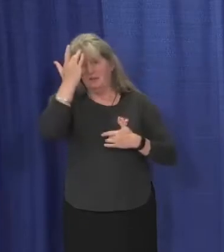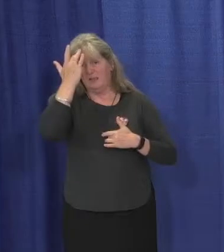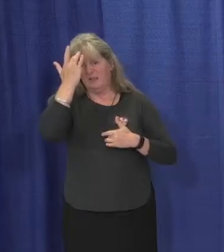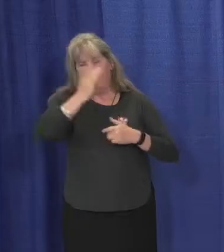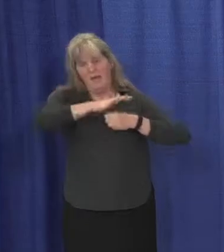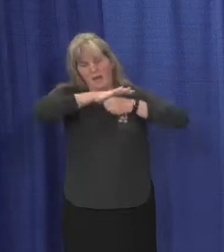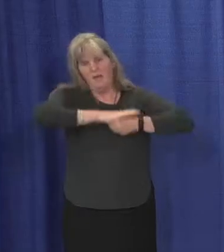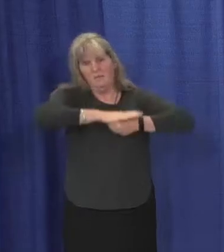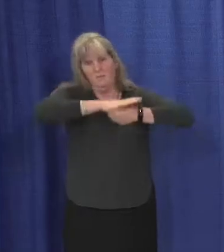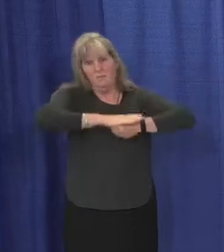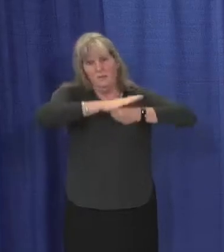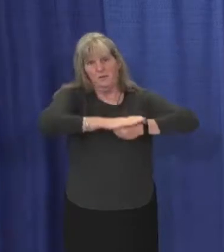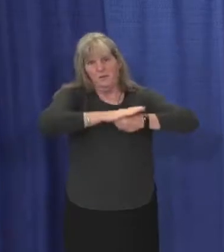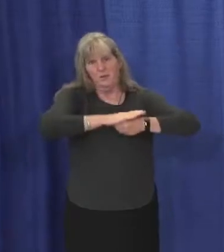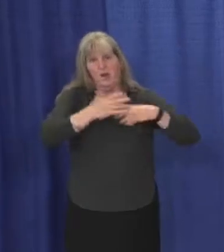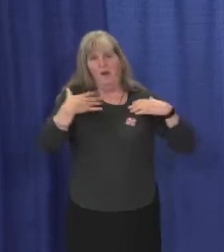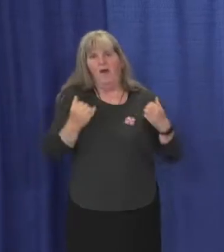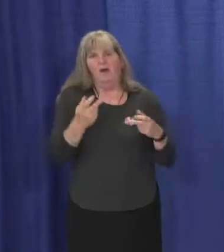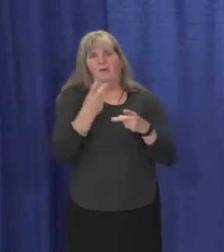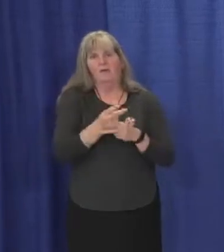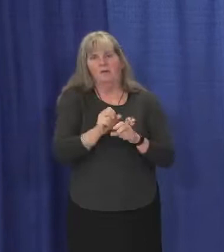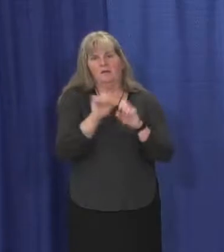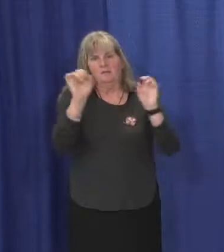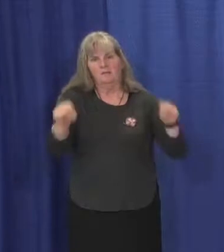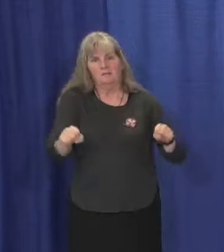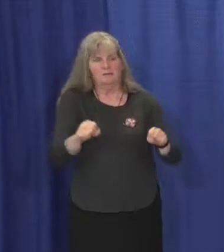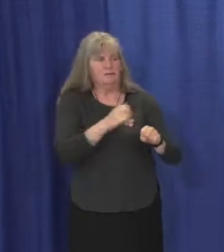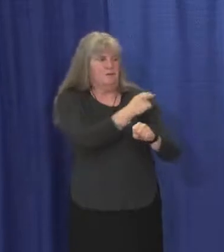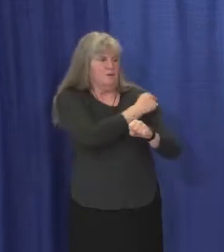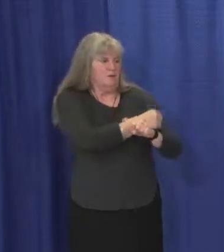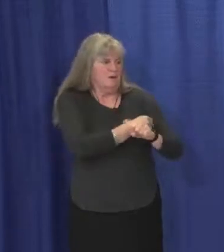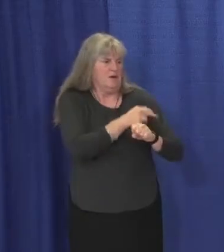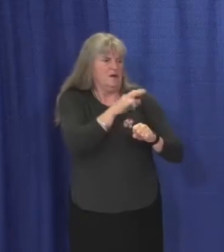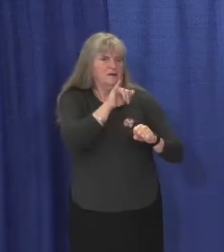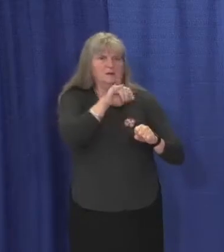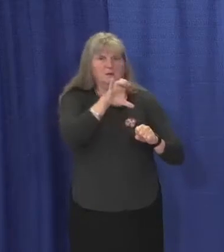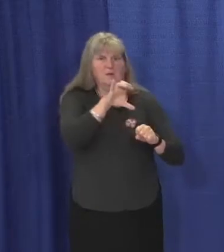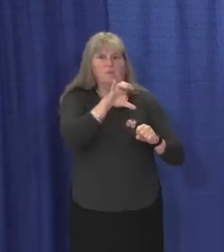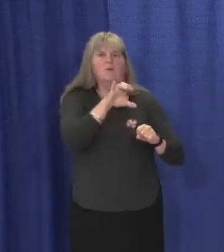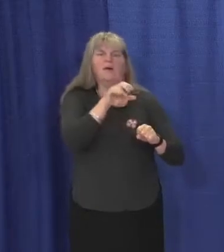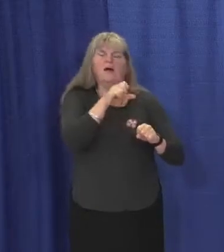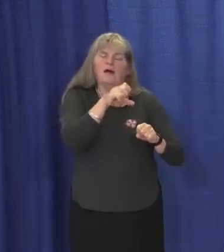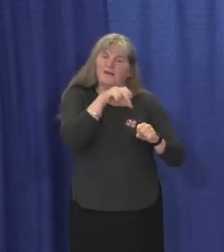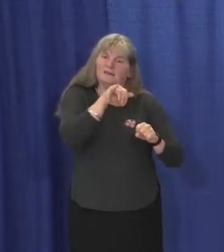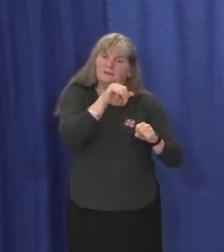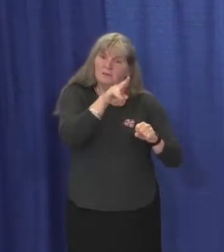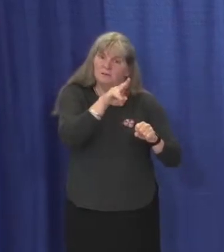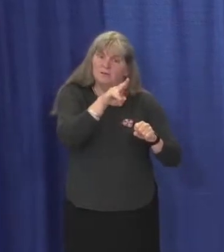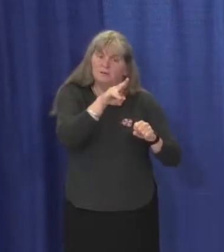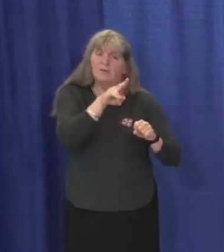and seriously straining our hospitals and acute-care systems. And we are well into this wave